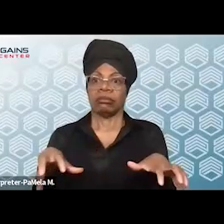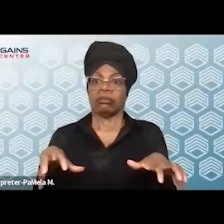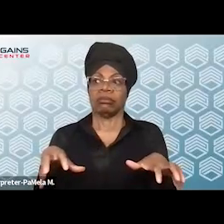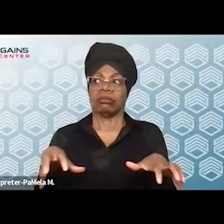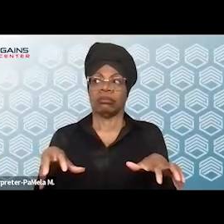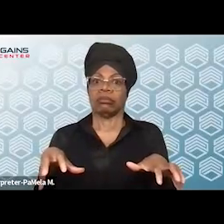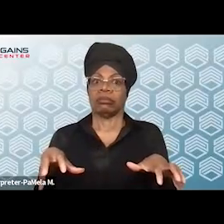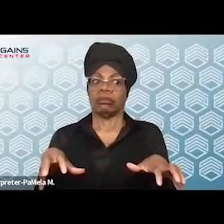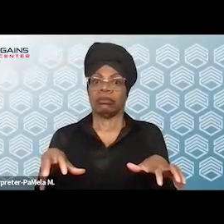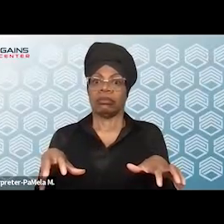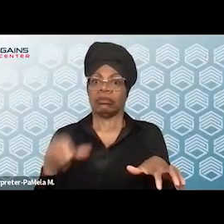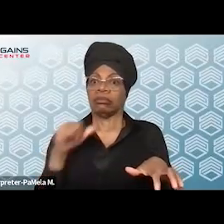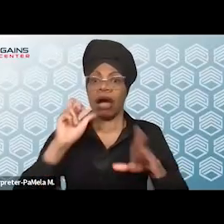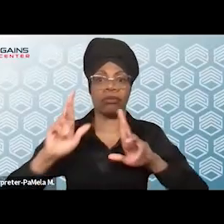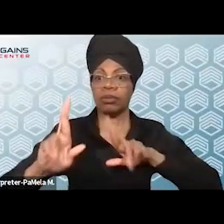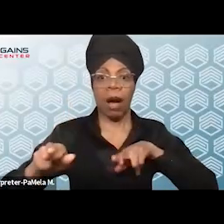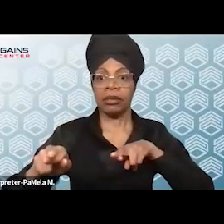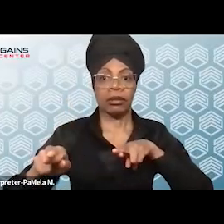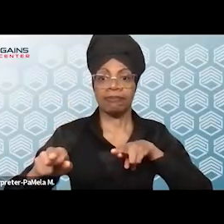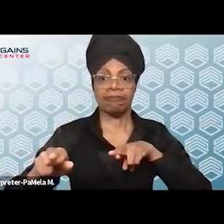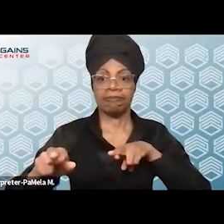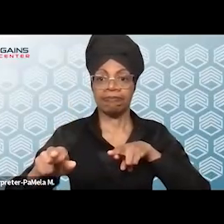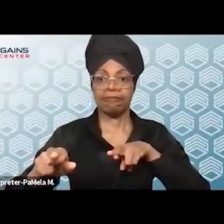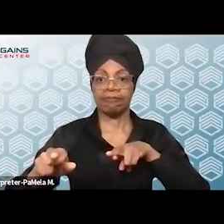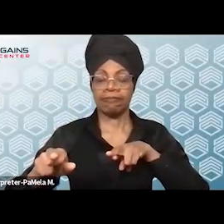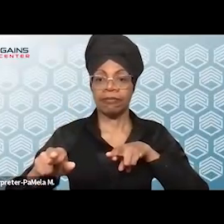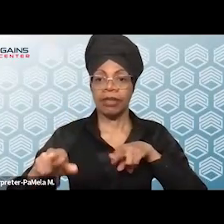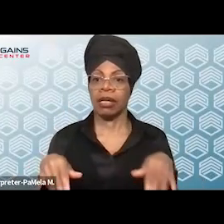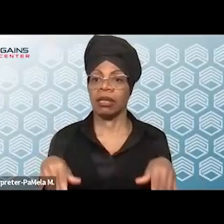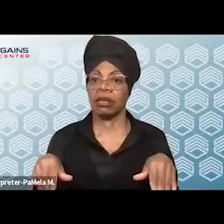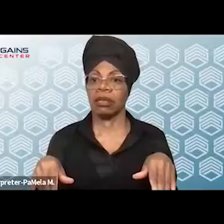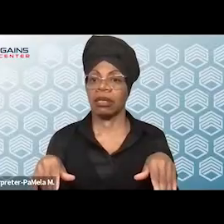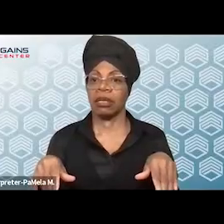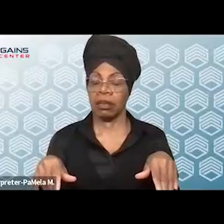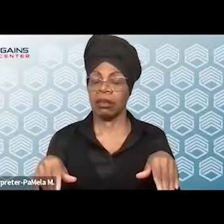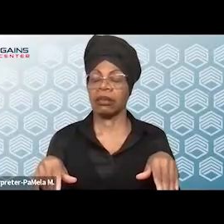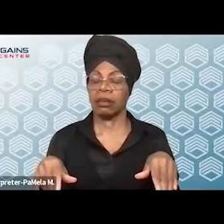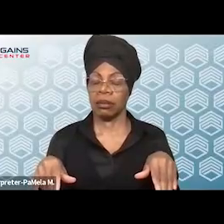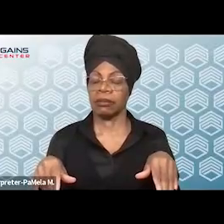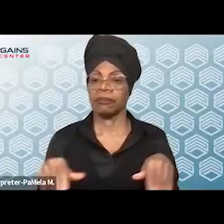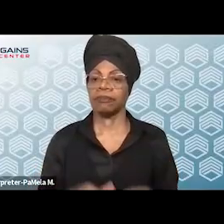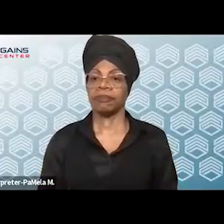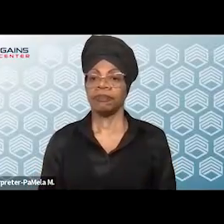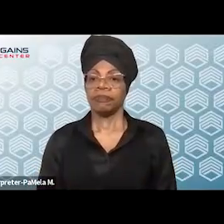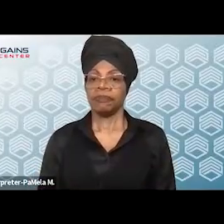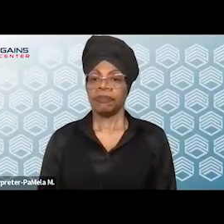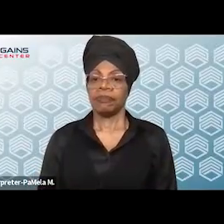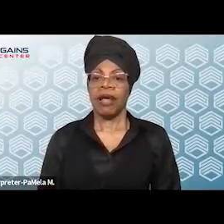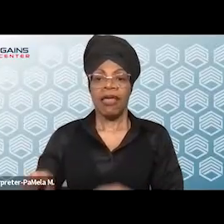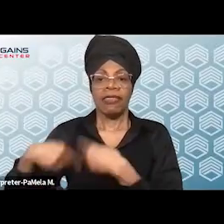unresponsive, despondent, and therefore unwilling